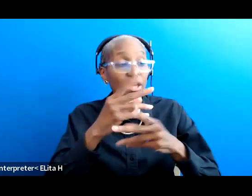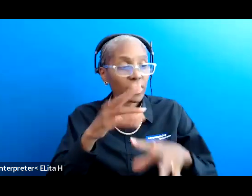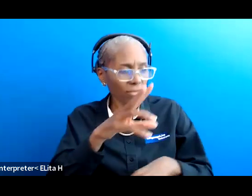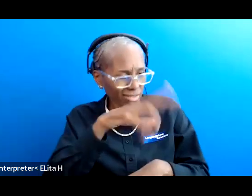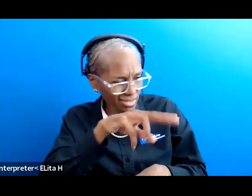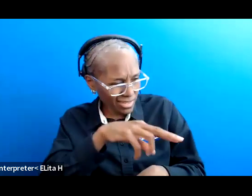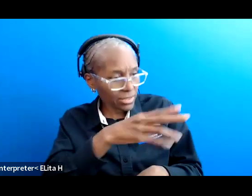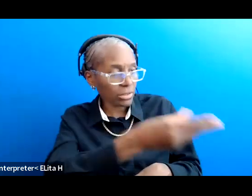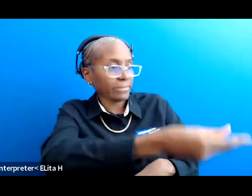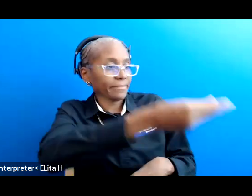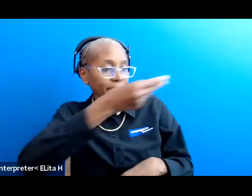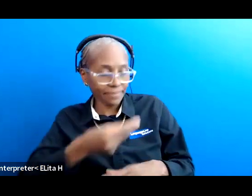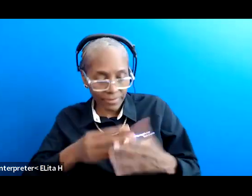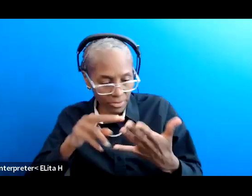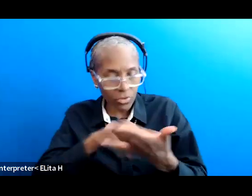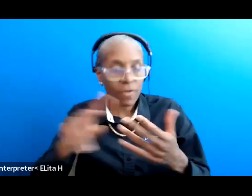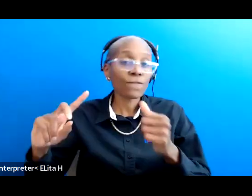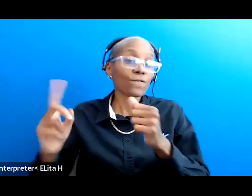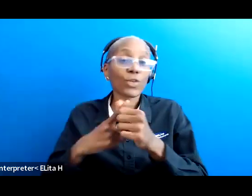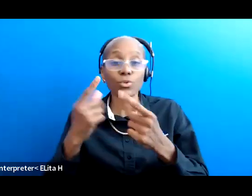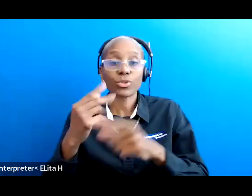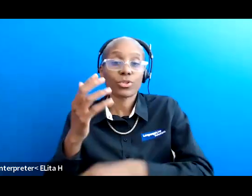What they need to do is take your blood pressure to see if there's a